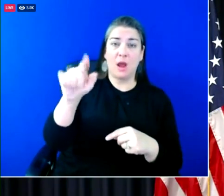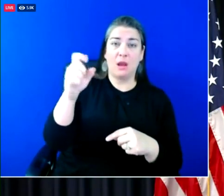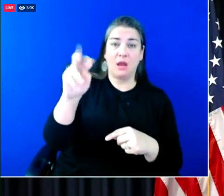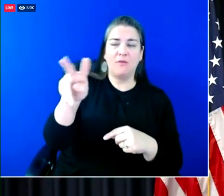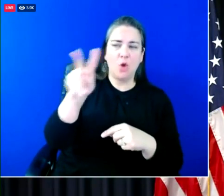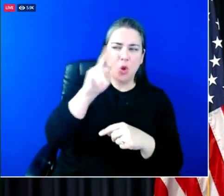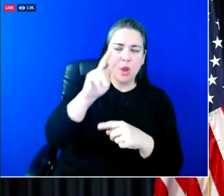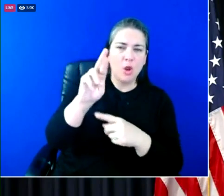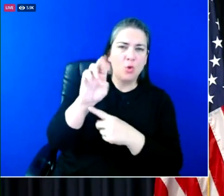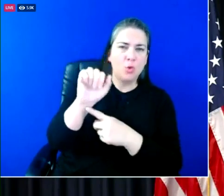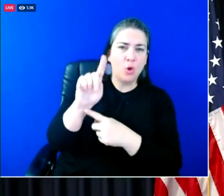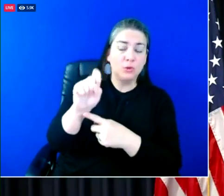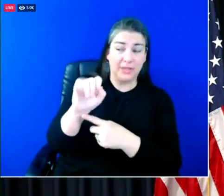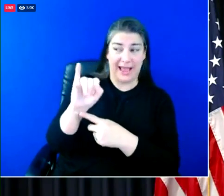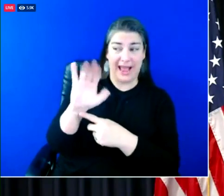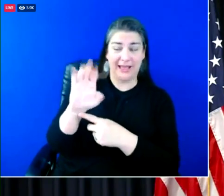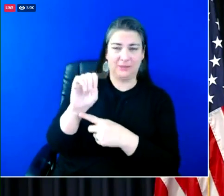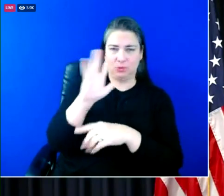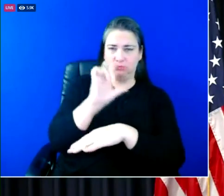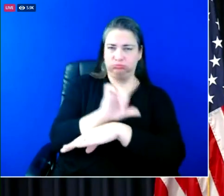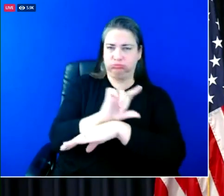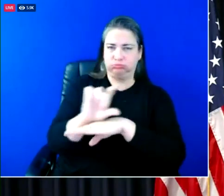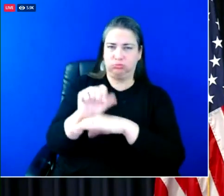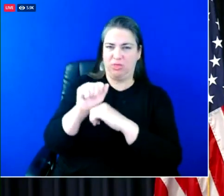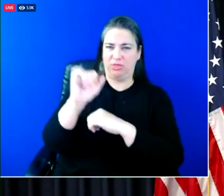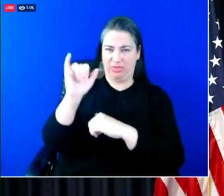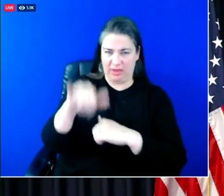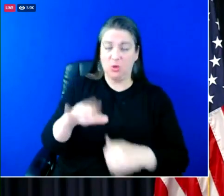projected with this storm, and it's gonna be significant enough to cause